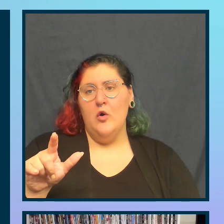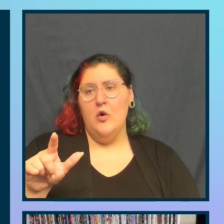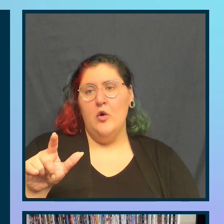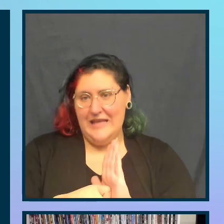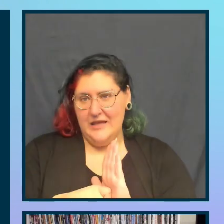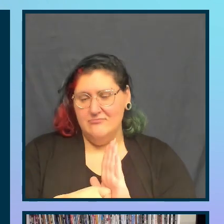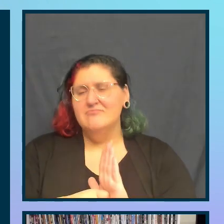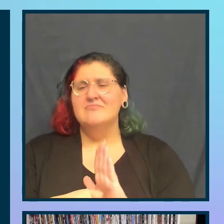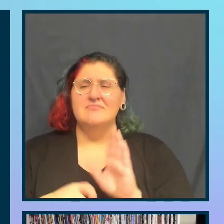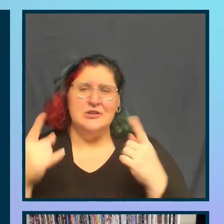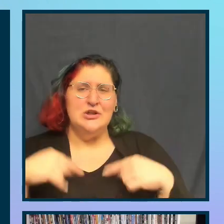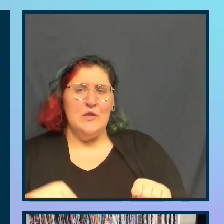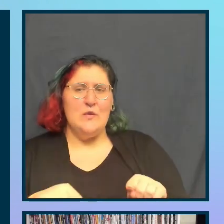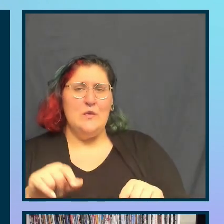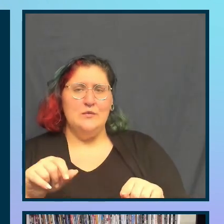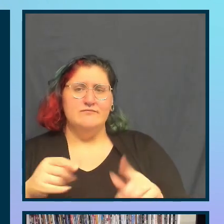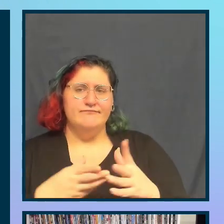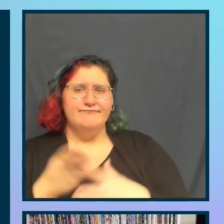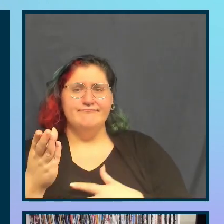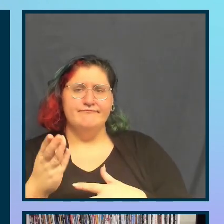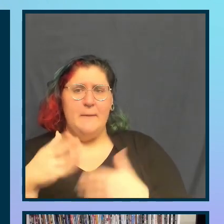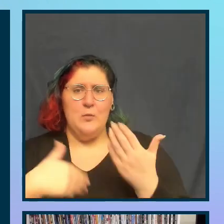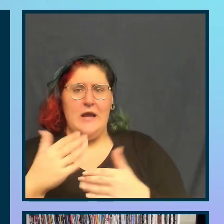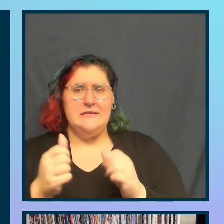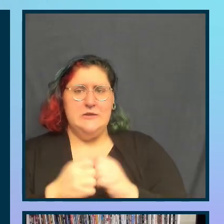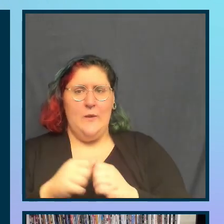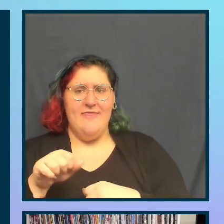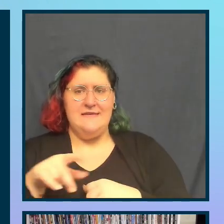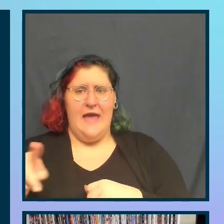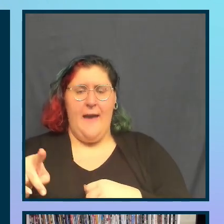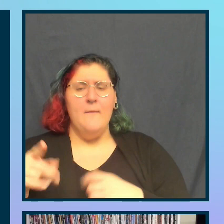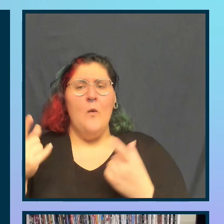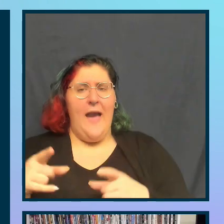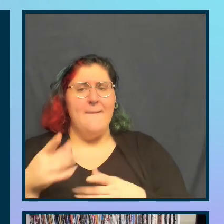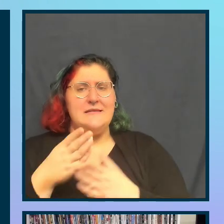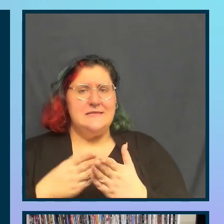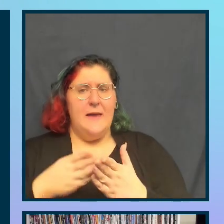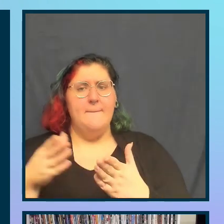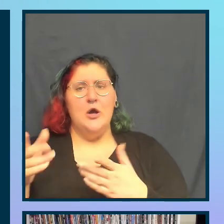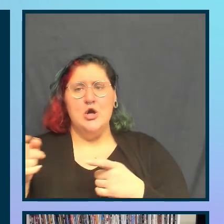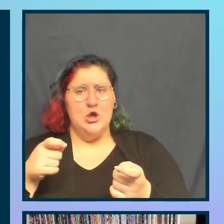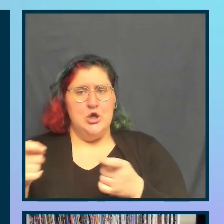where controls were in a specific state. So in one particular review, there was a form with the submit control